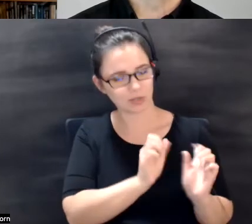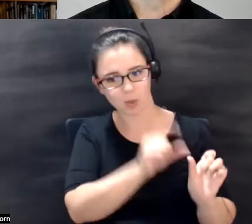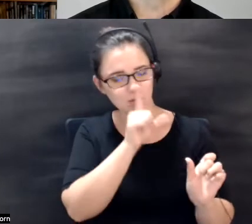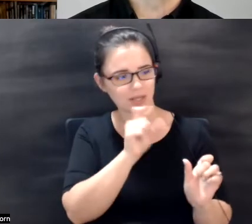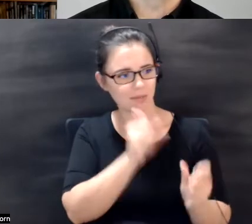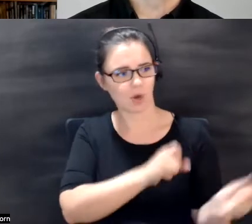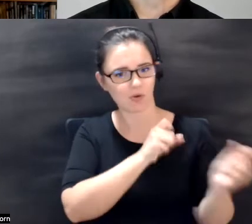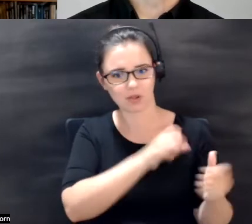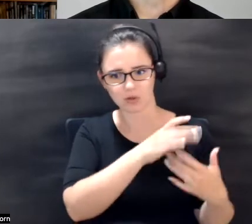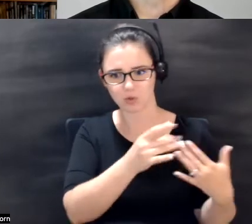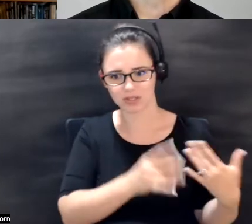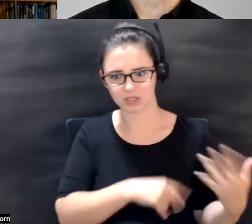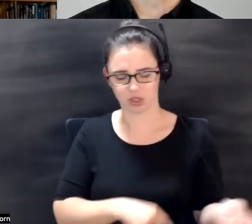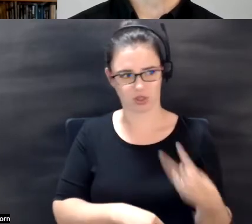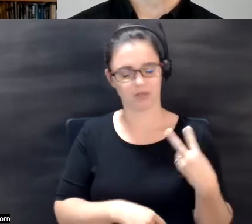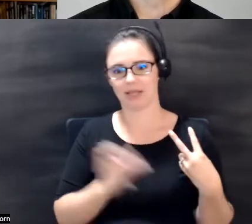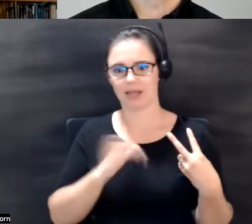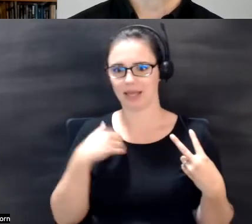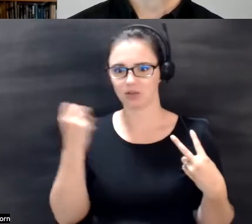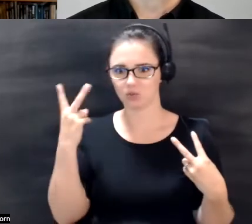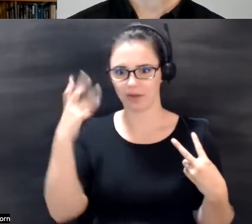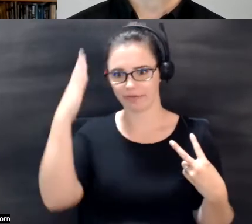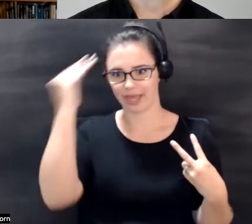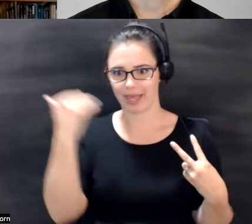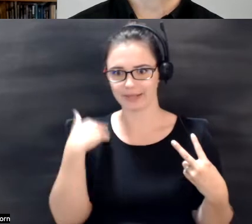And she looked at me like I had 12 heads, and ran away to the other side of